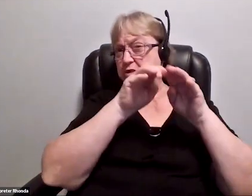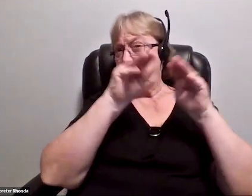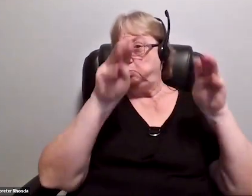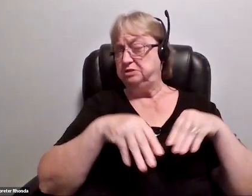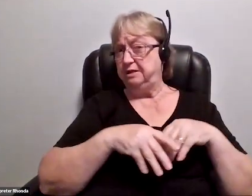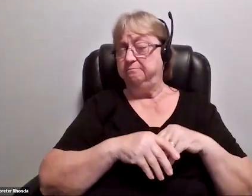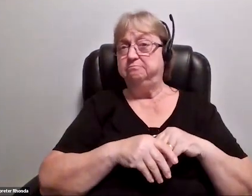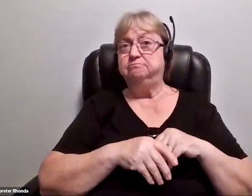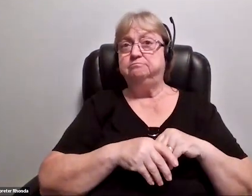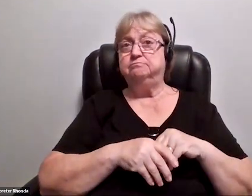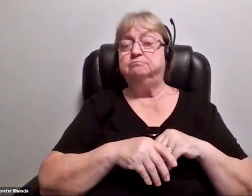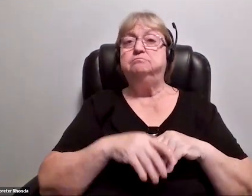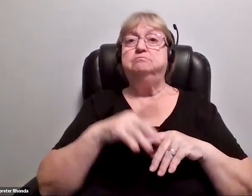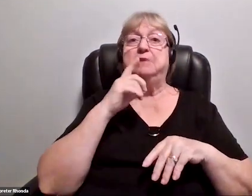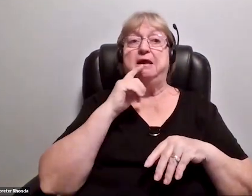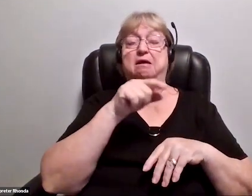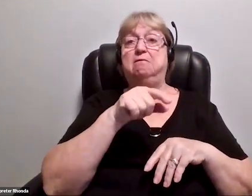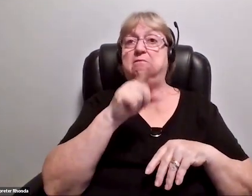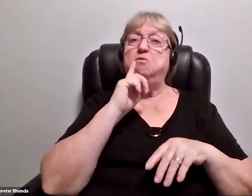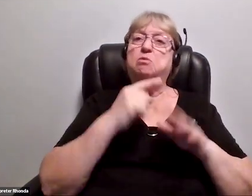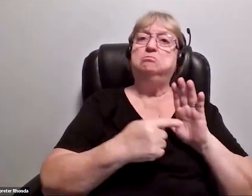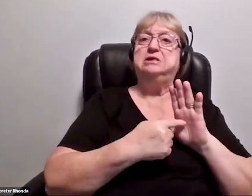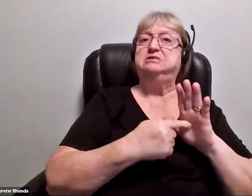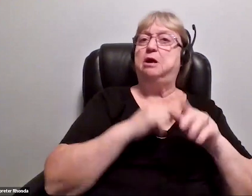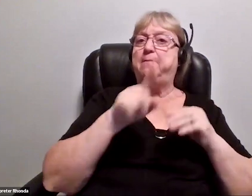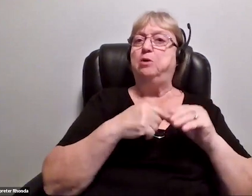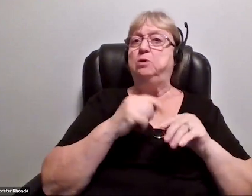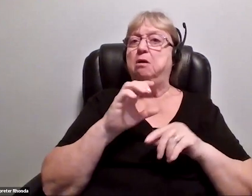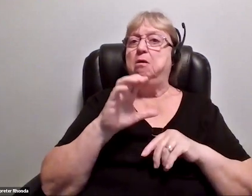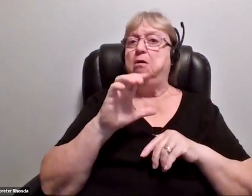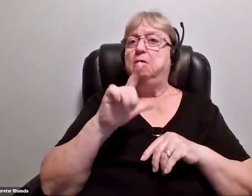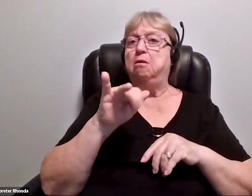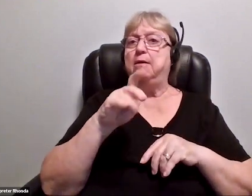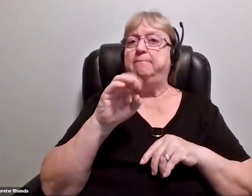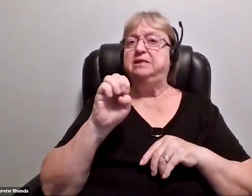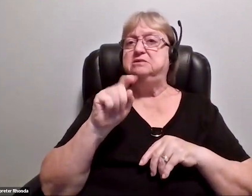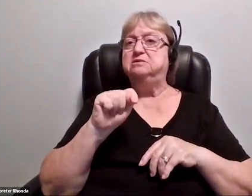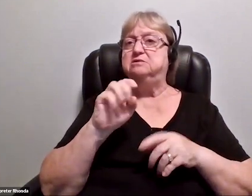about climate change, and explored the knowledge of this topic before and after the activity,